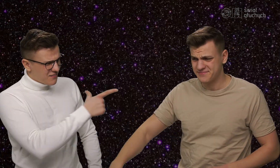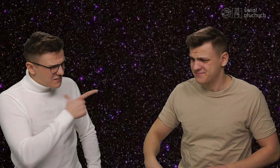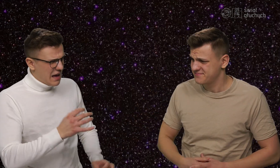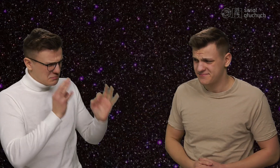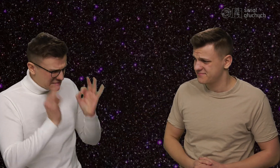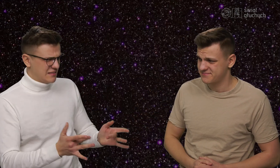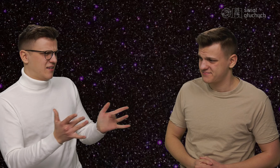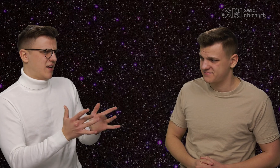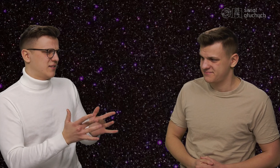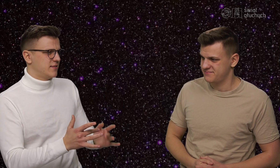We both had!